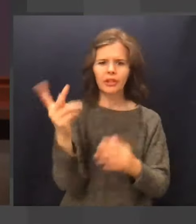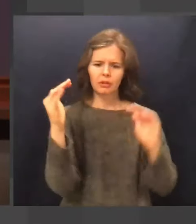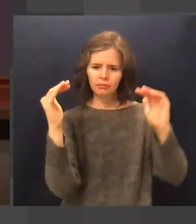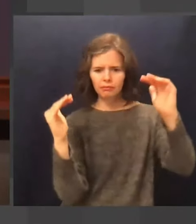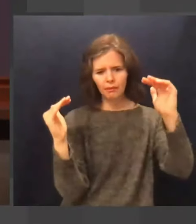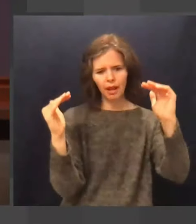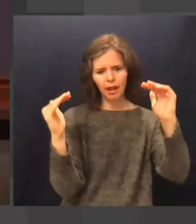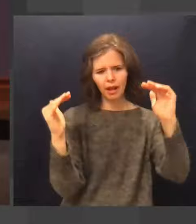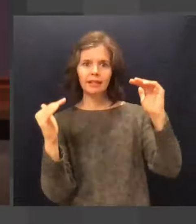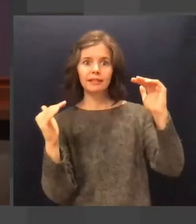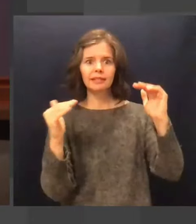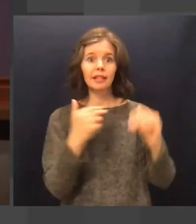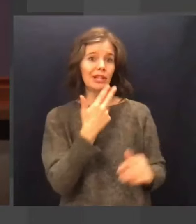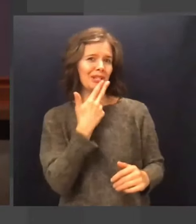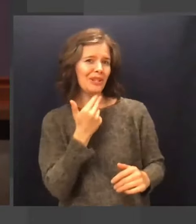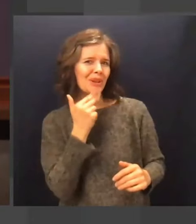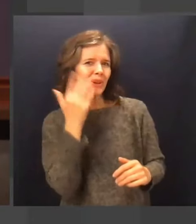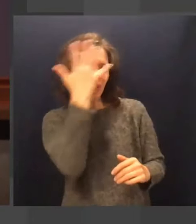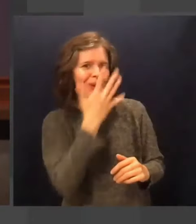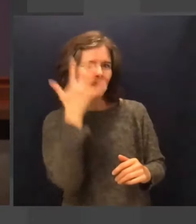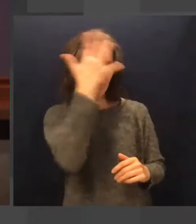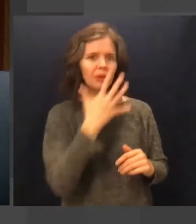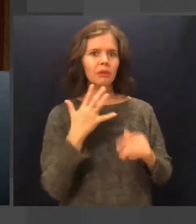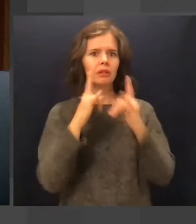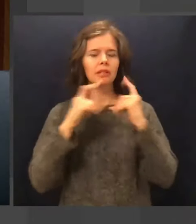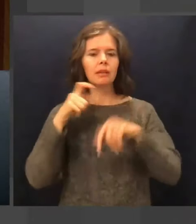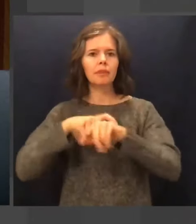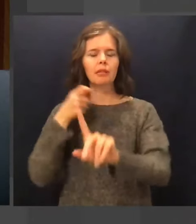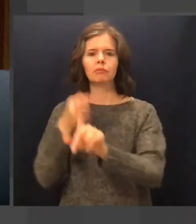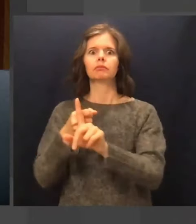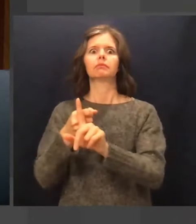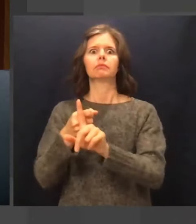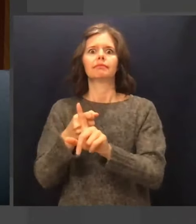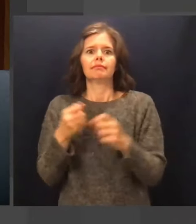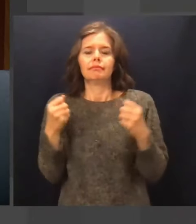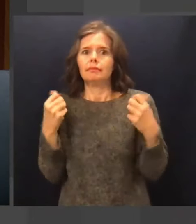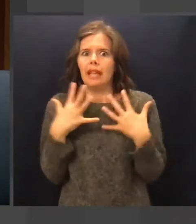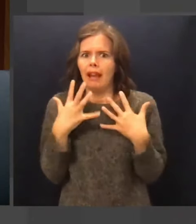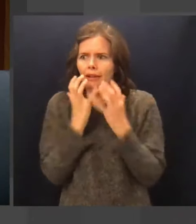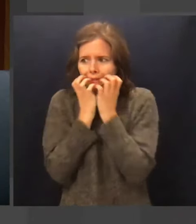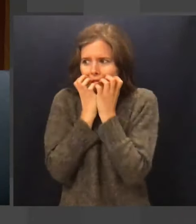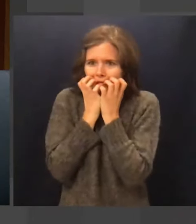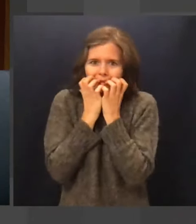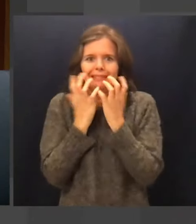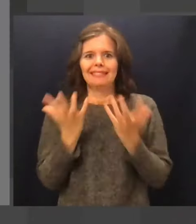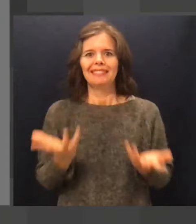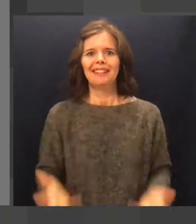IT'S ALMOST CUTE. BUT ALSO REALLY, REALLY TERRIFYING.